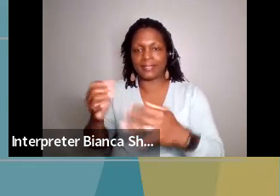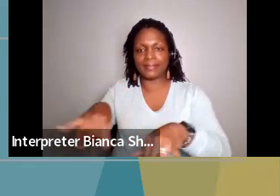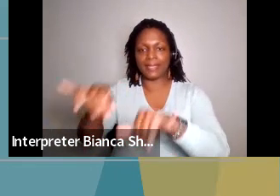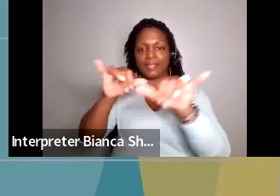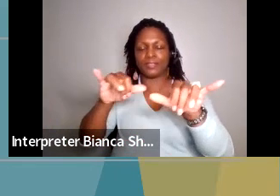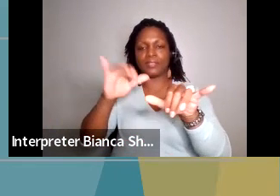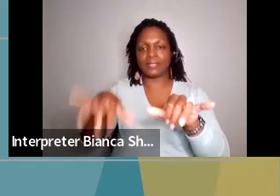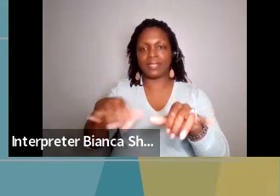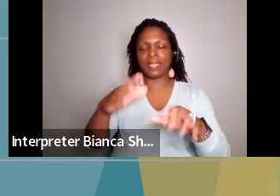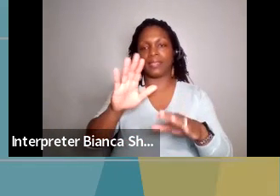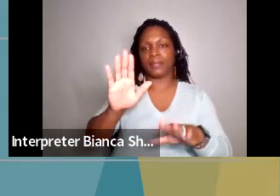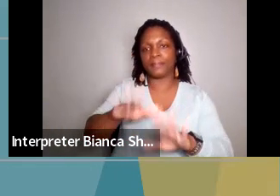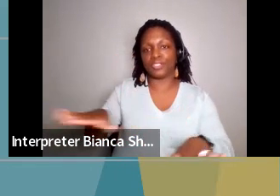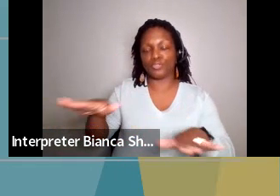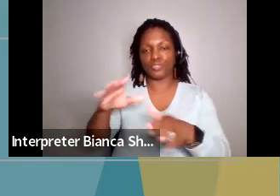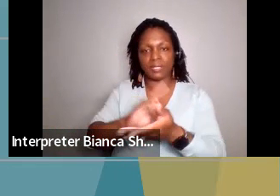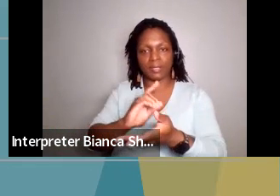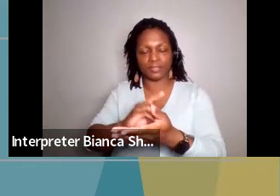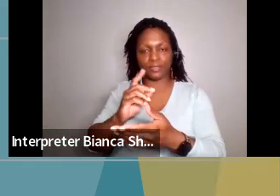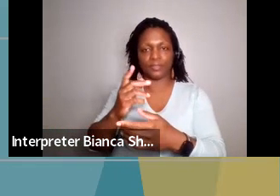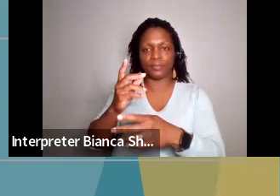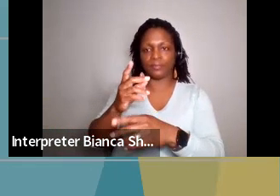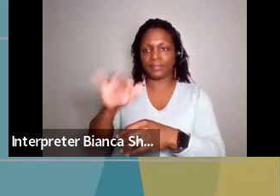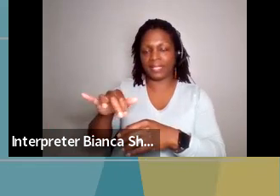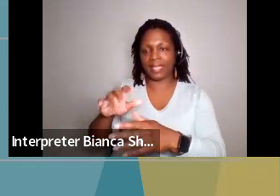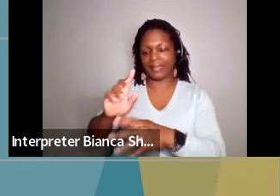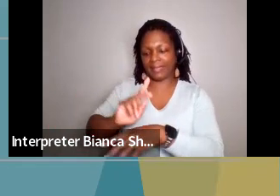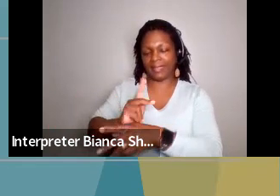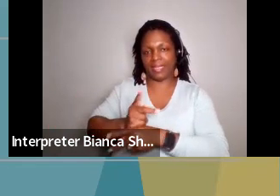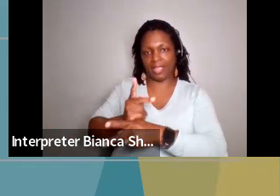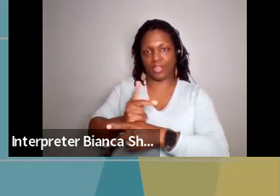care, and also early childcare for children, ages 0 through 5.